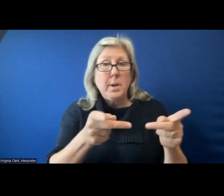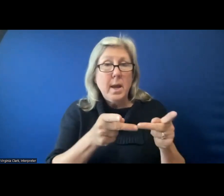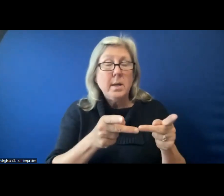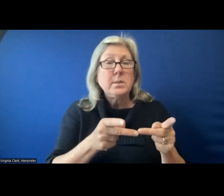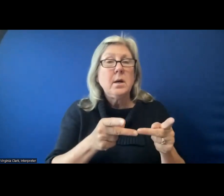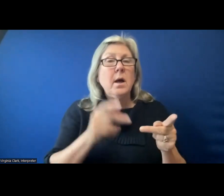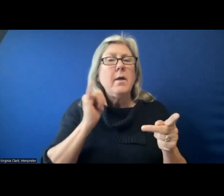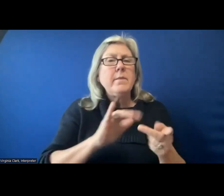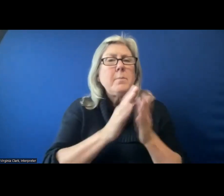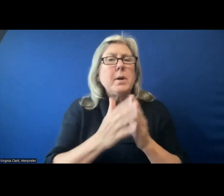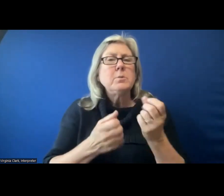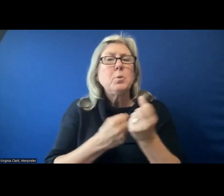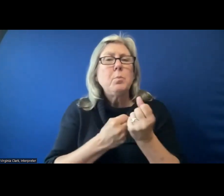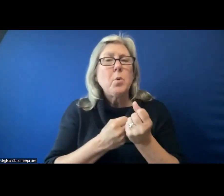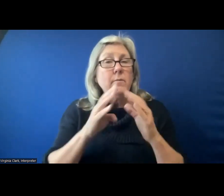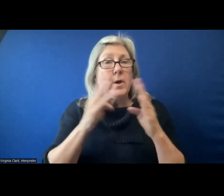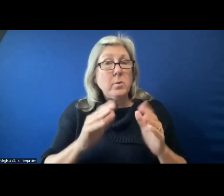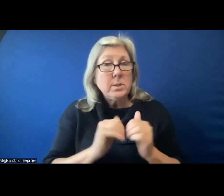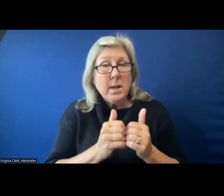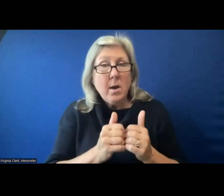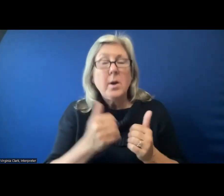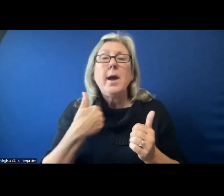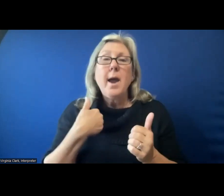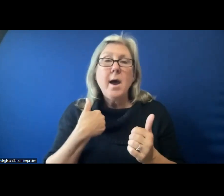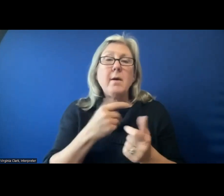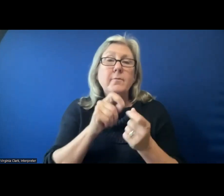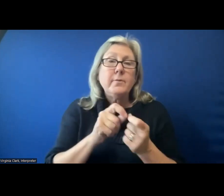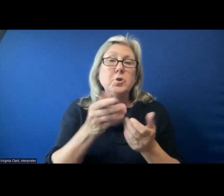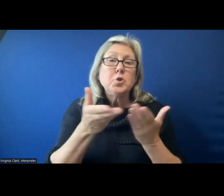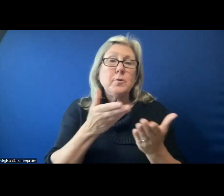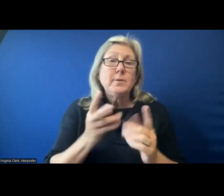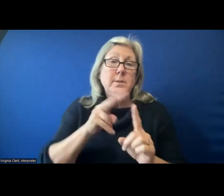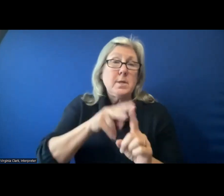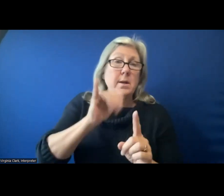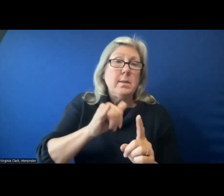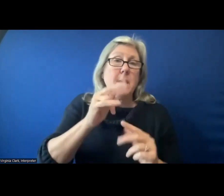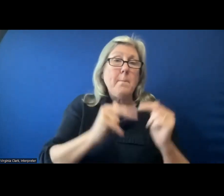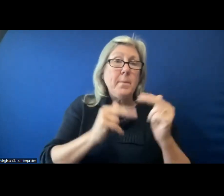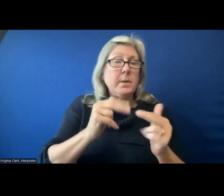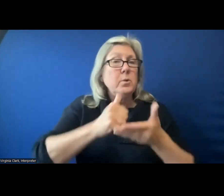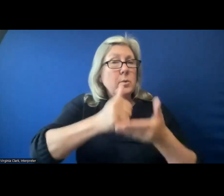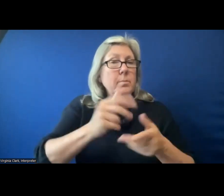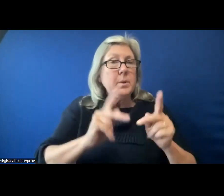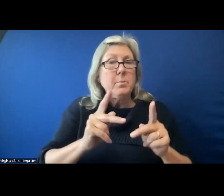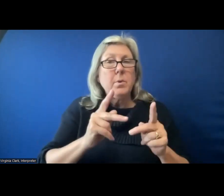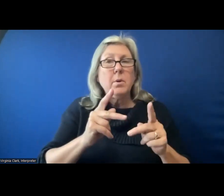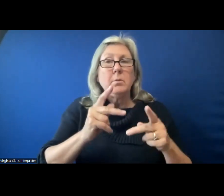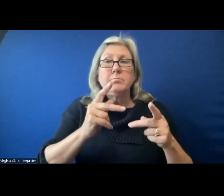there are services assigned to the building that will assist people with accessing services